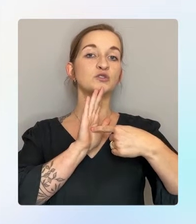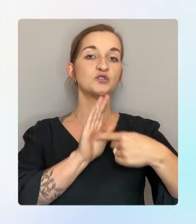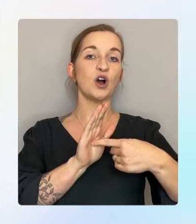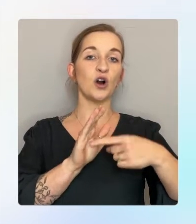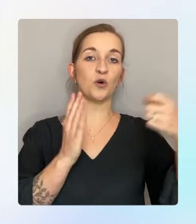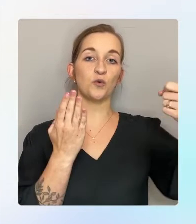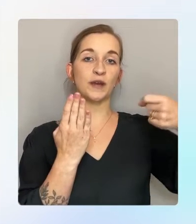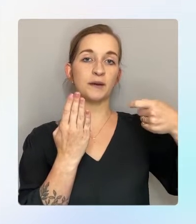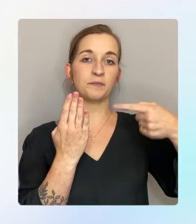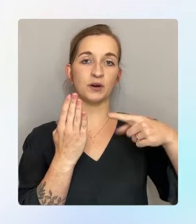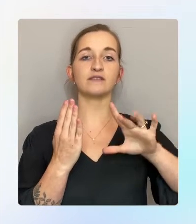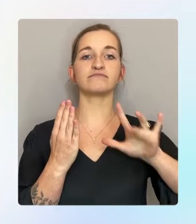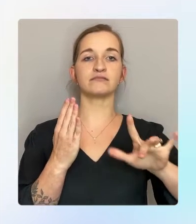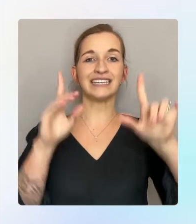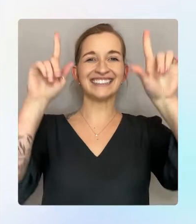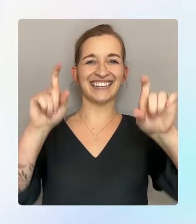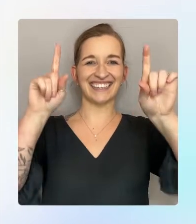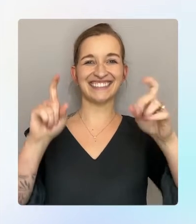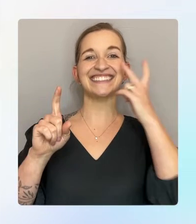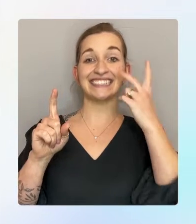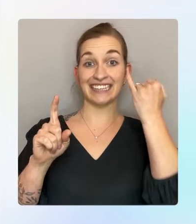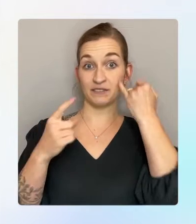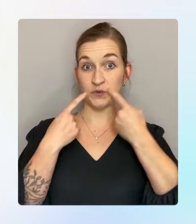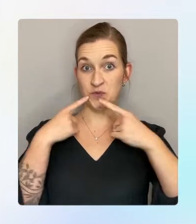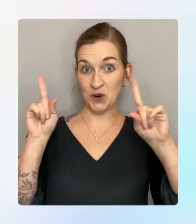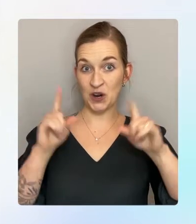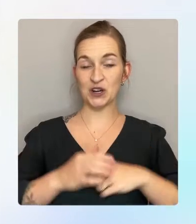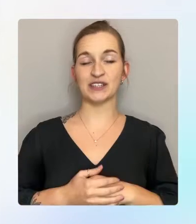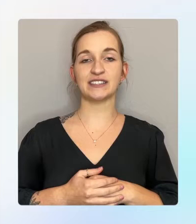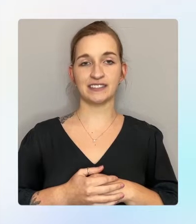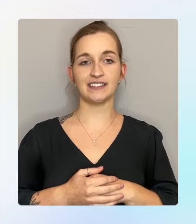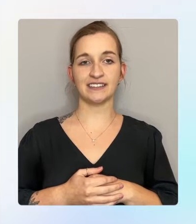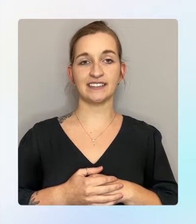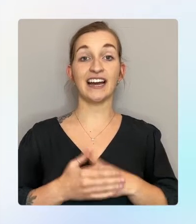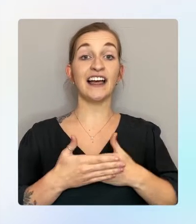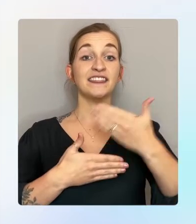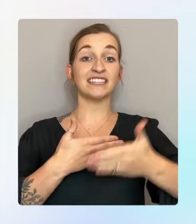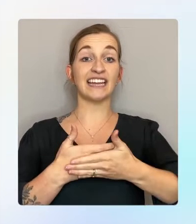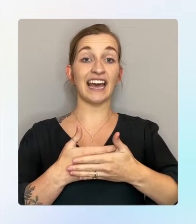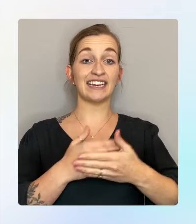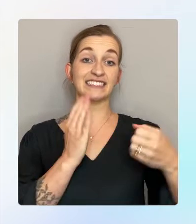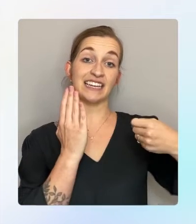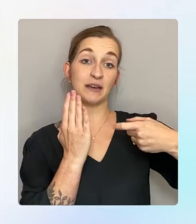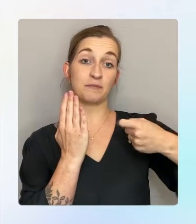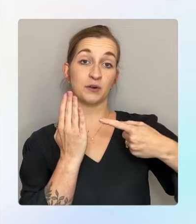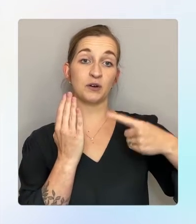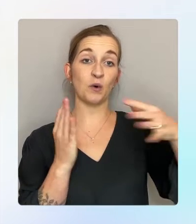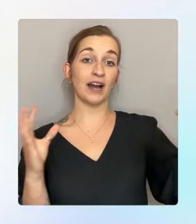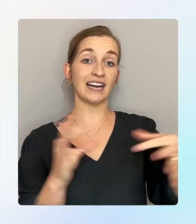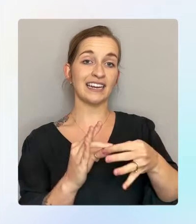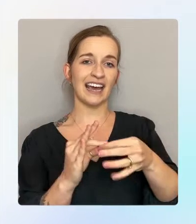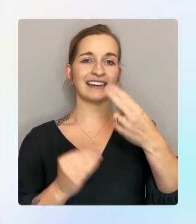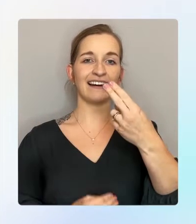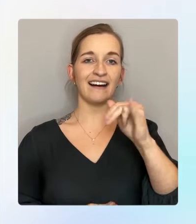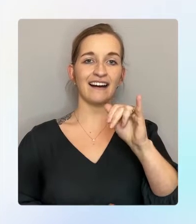to test that it works and to view the animation. The next input we want to connect is "Hide." This pulse will be triggered